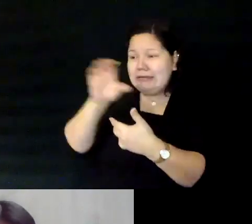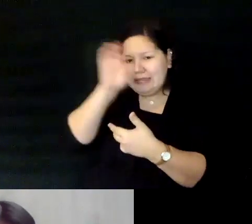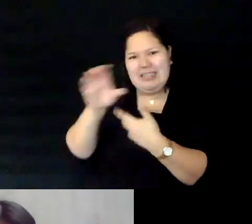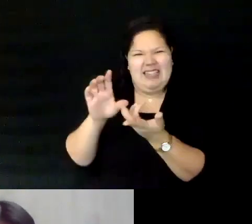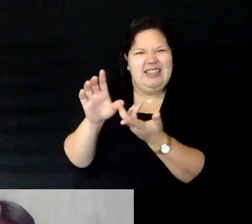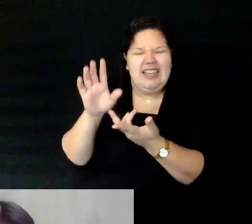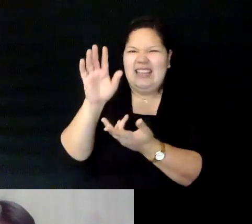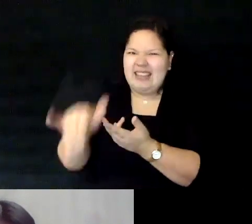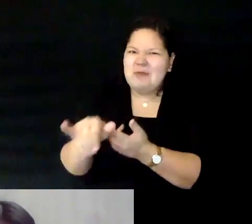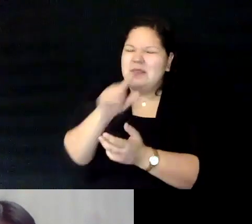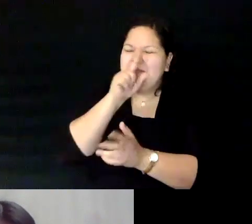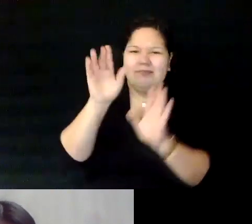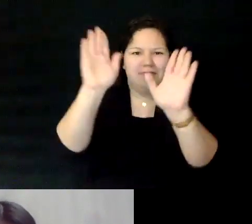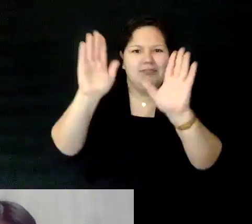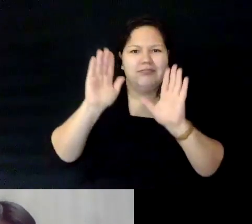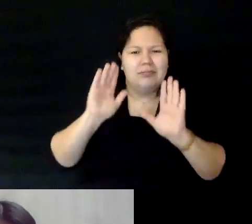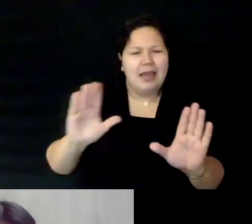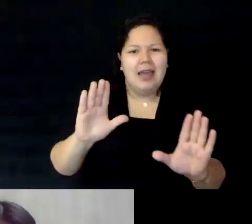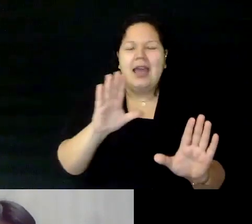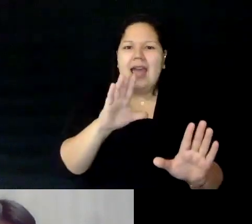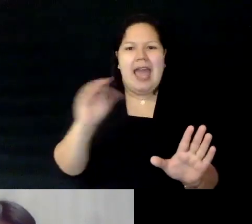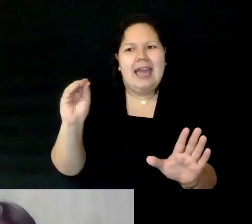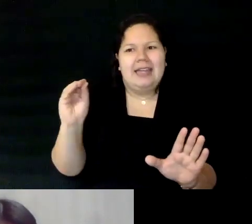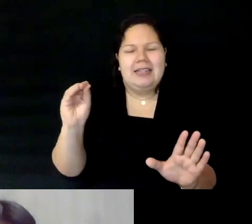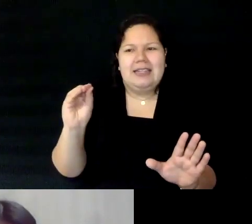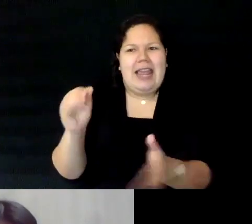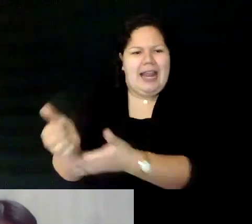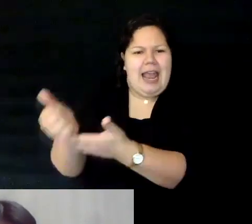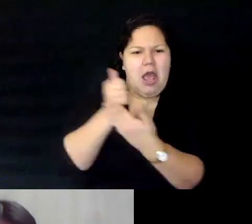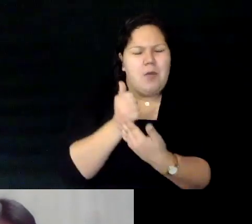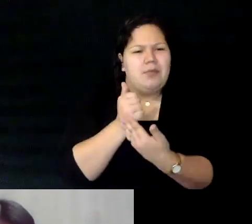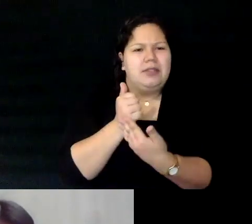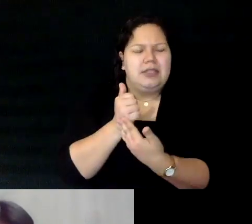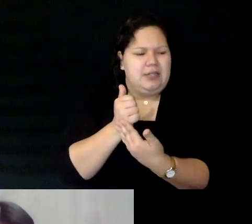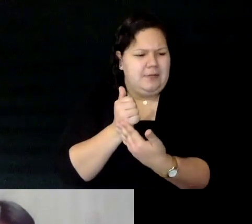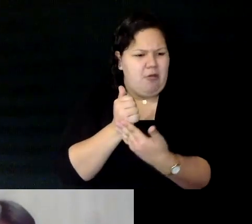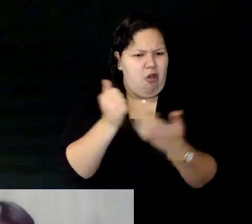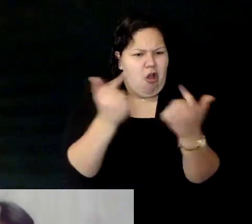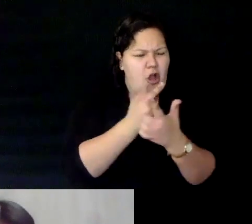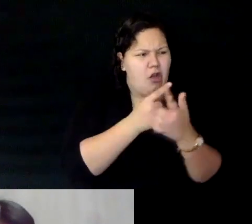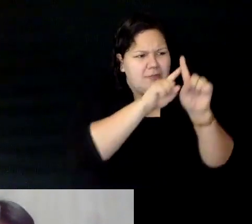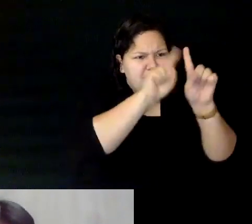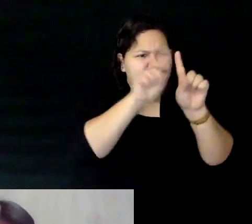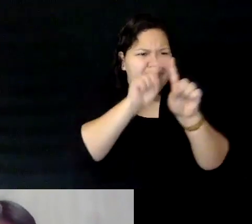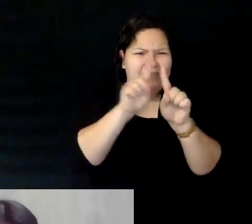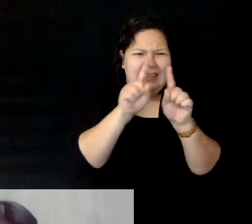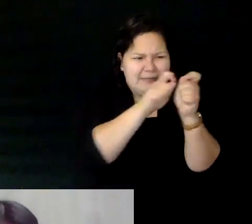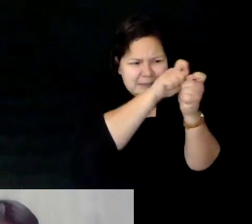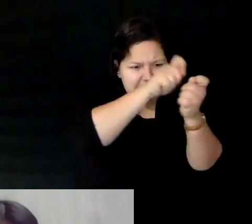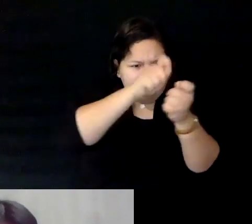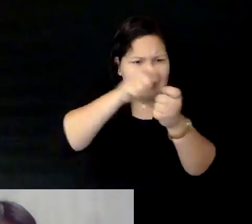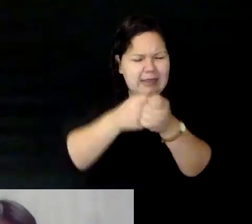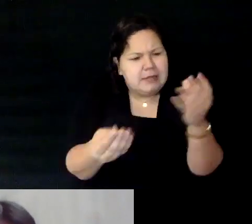was incredible and it really deepened all the subjectivity within the world.